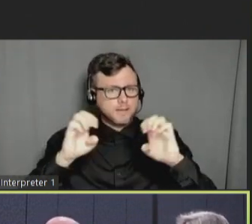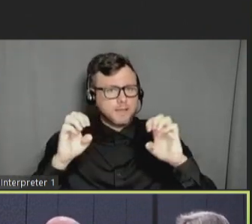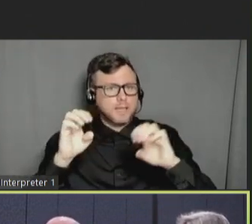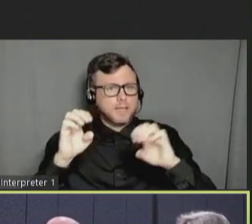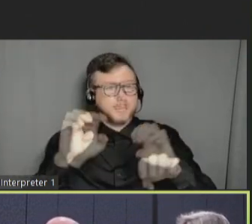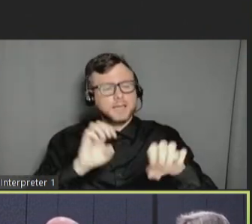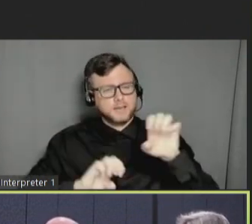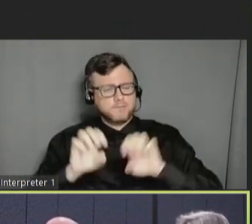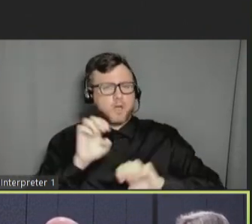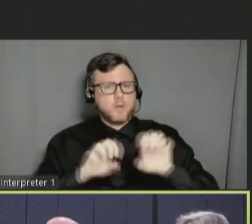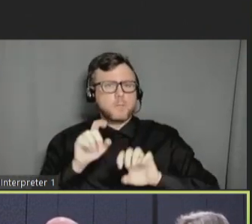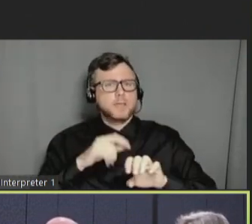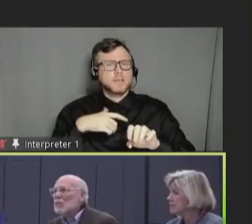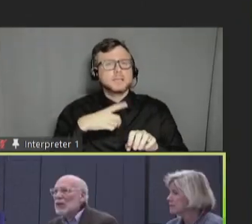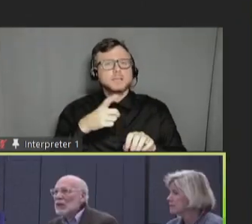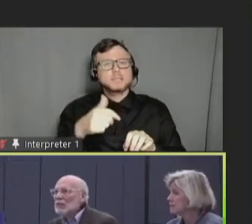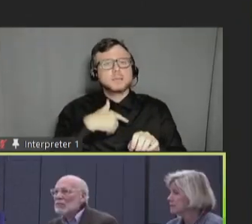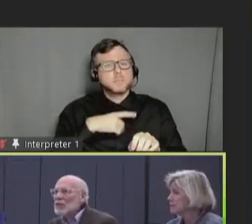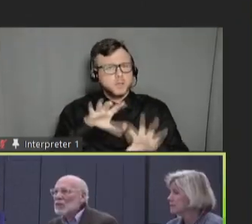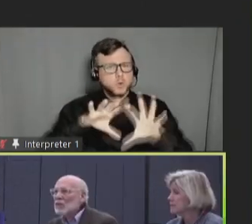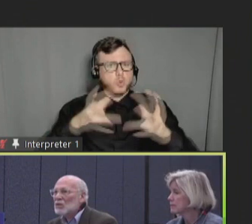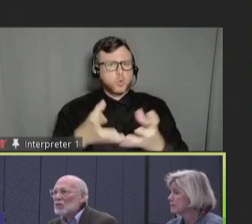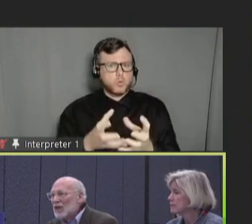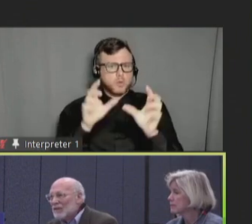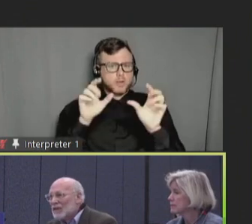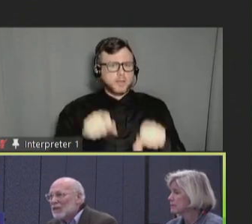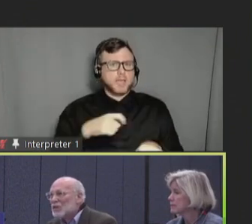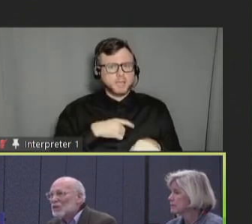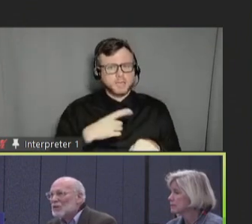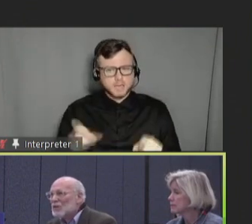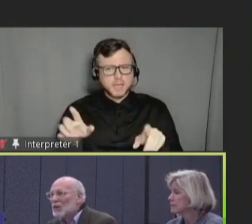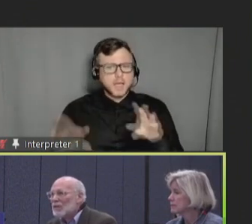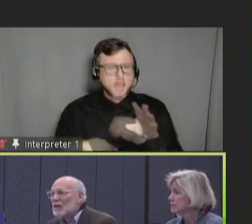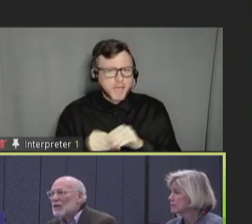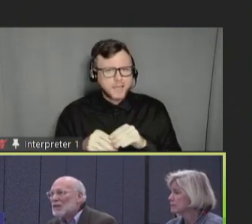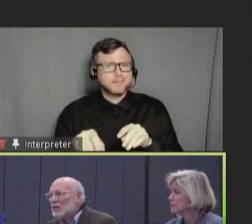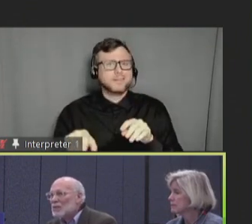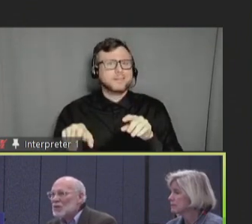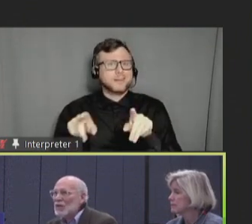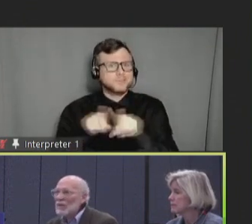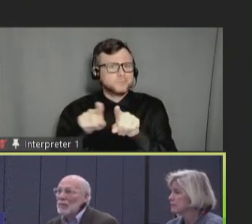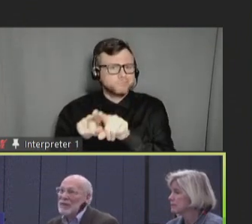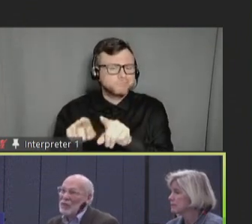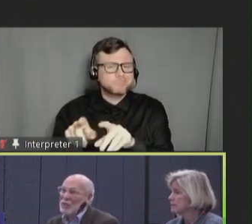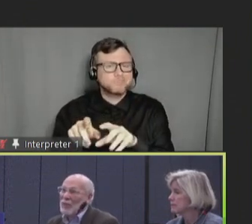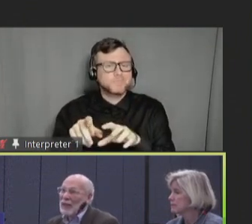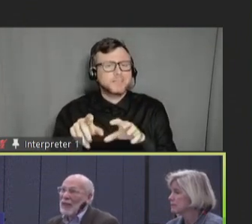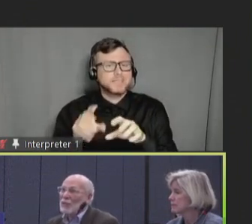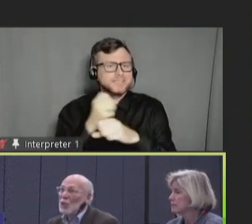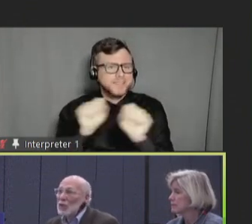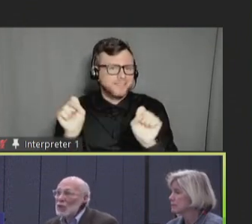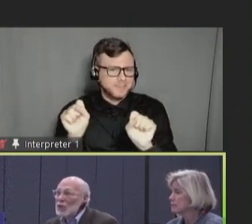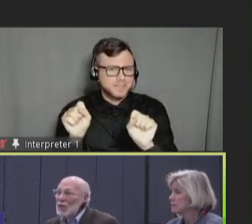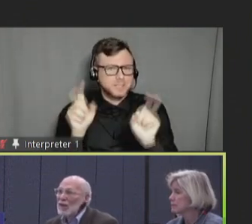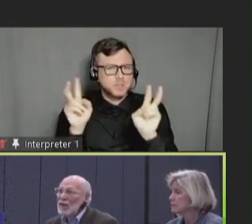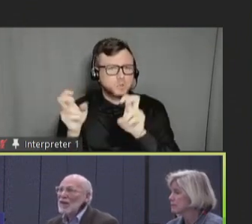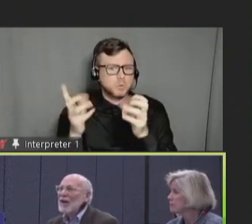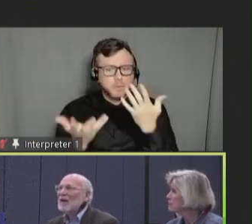and so that does bring additional safety issues in terms of making those worse